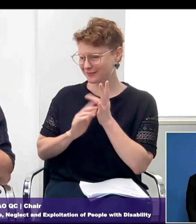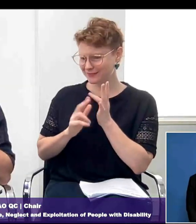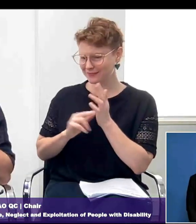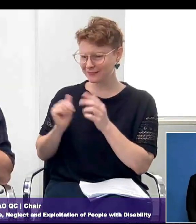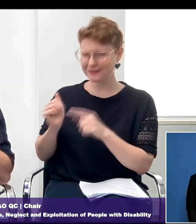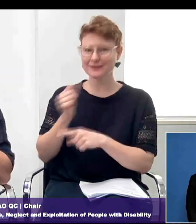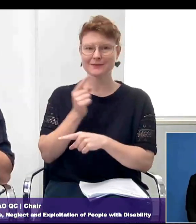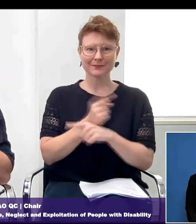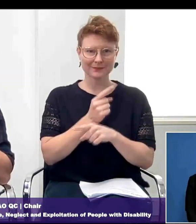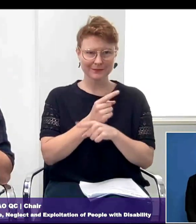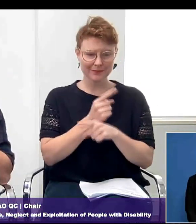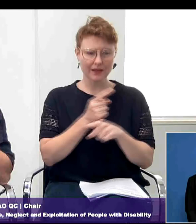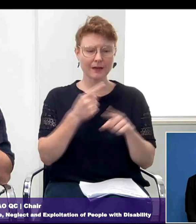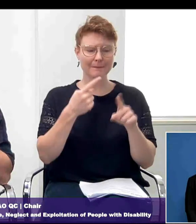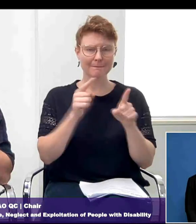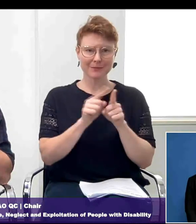I certainly agree with your comments there, Simon.